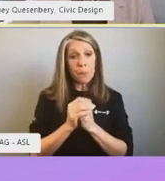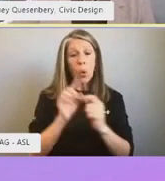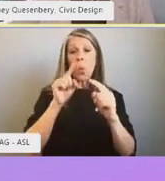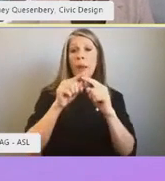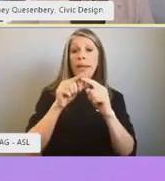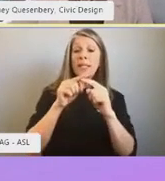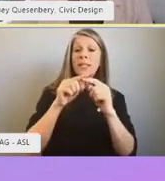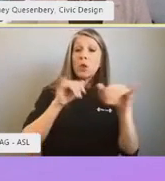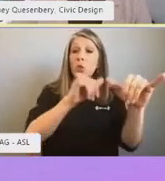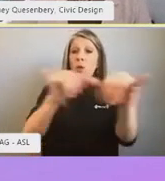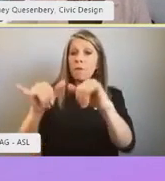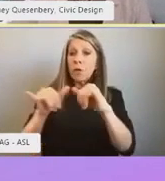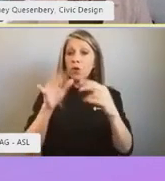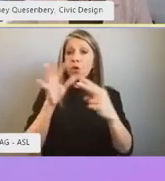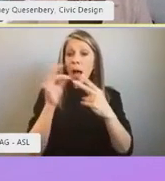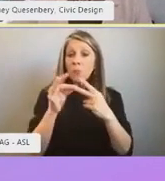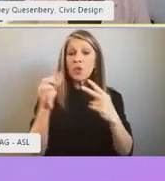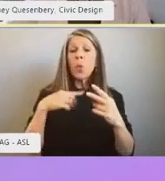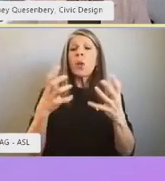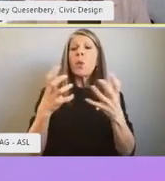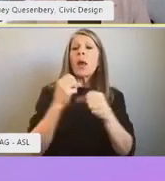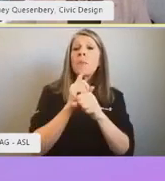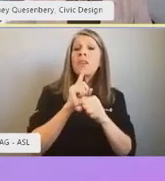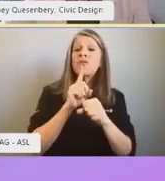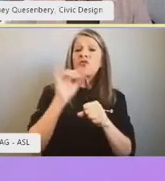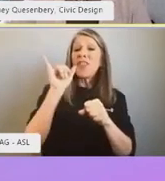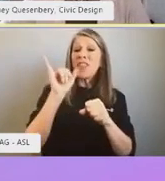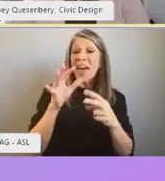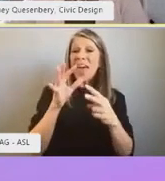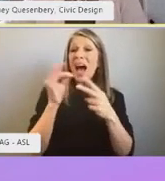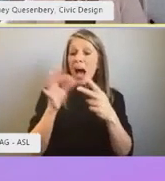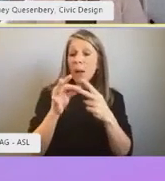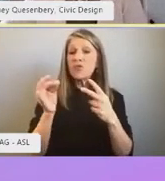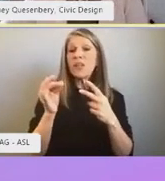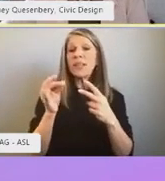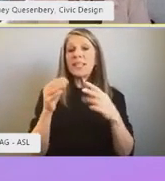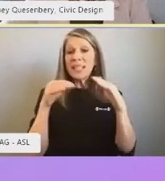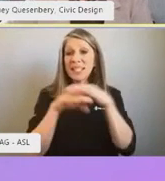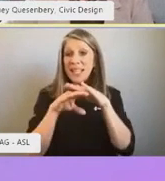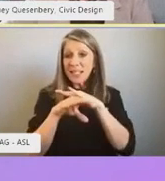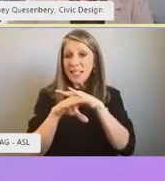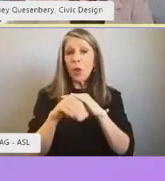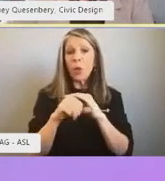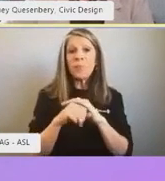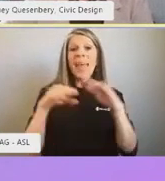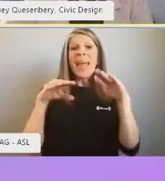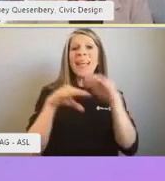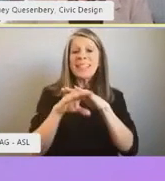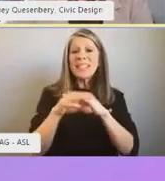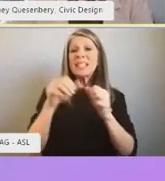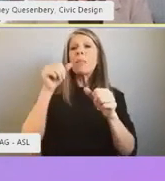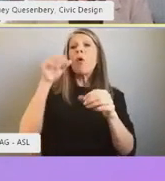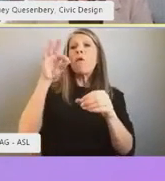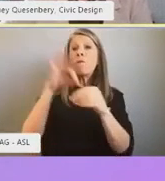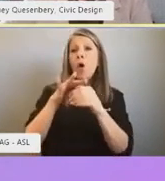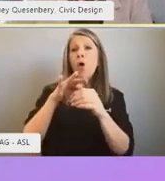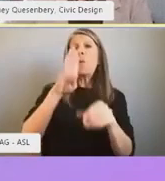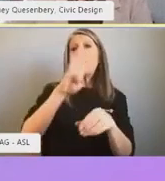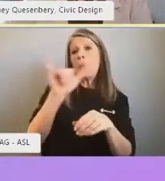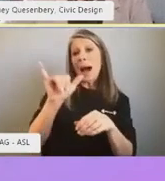get that because it addresses mobility and health issues. But when it is a universal option, we want to make sure